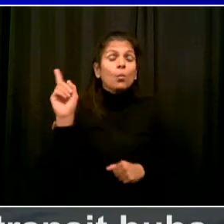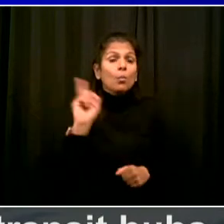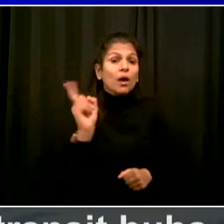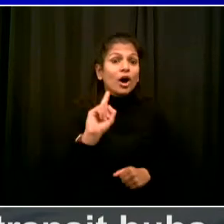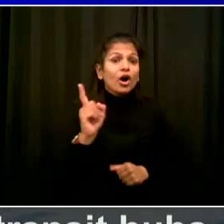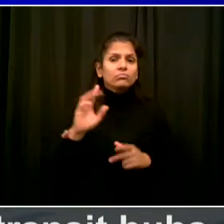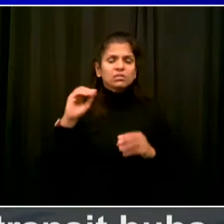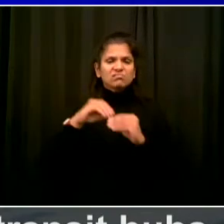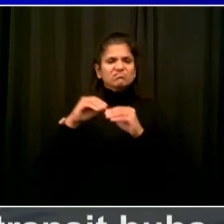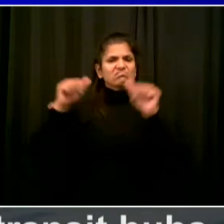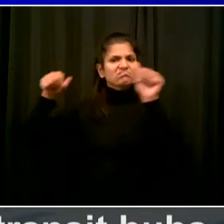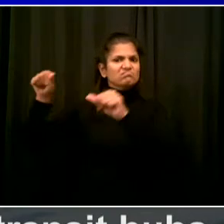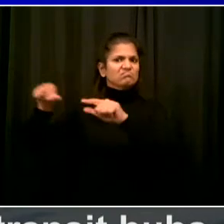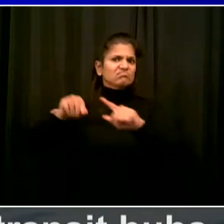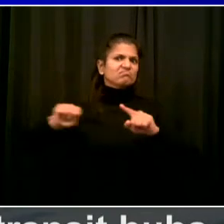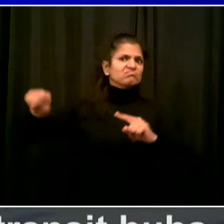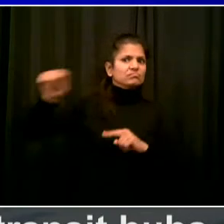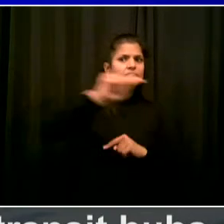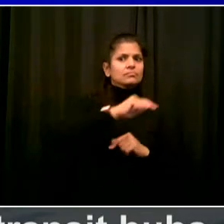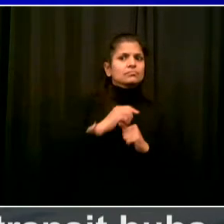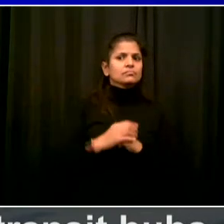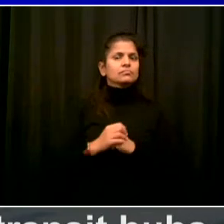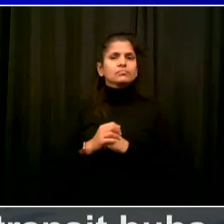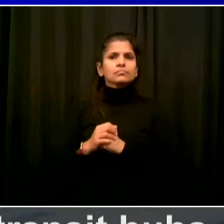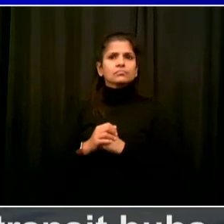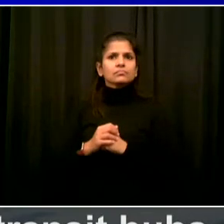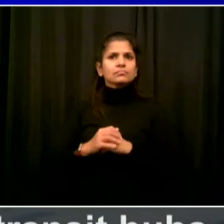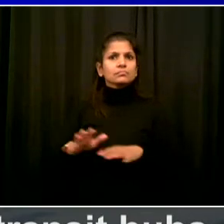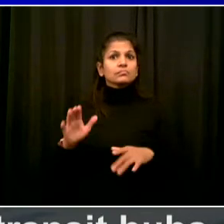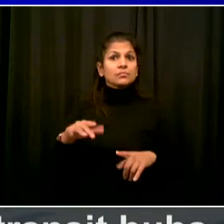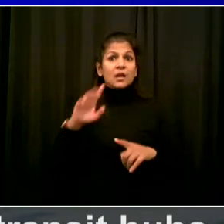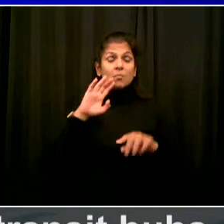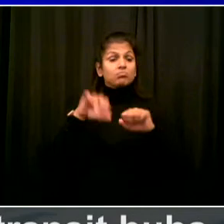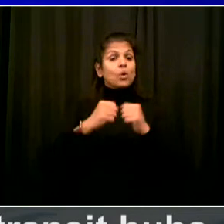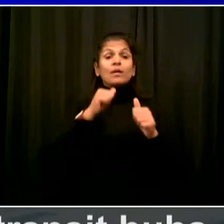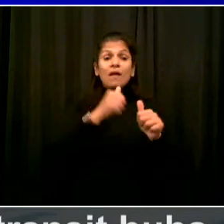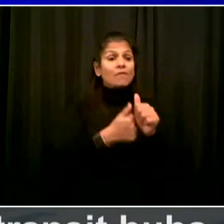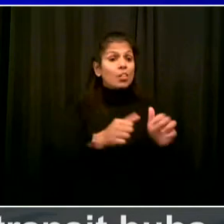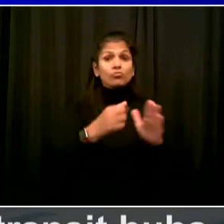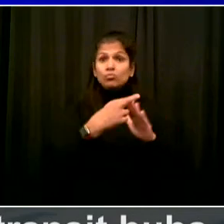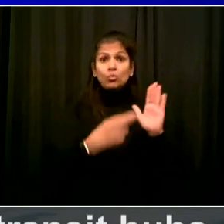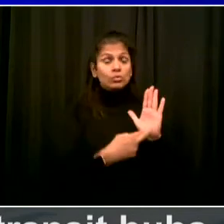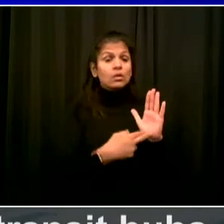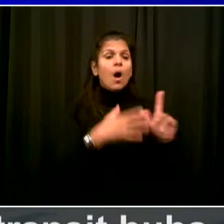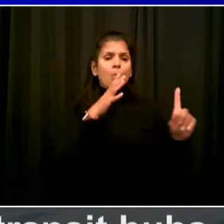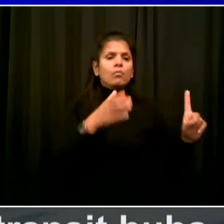ARE REALLY CLEAR RULES TO BE FOLLOWED. AND THEY WILL BE ENFORCED. AND YOU'LL KNOW